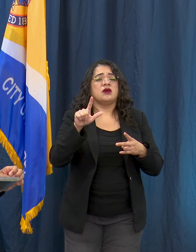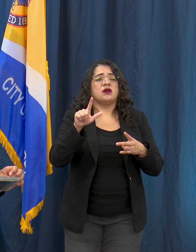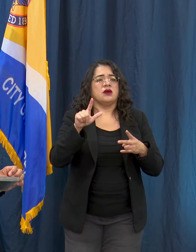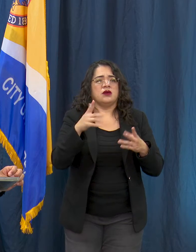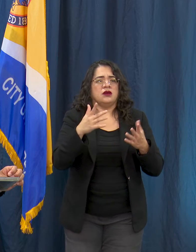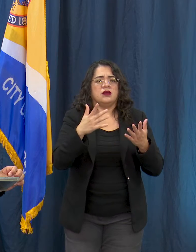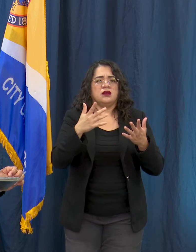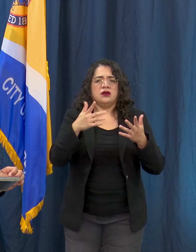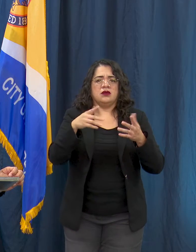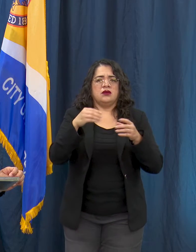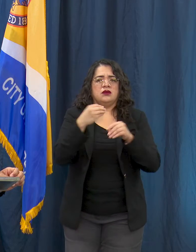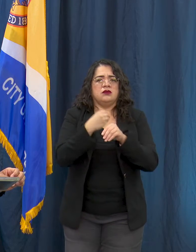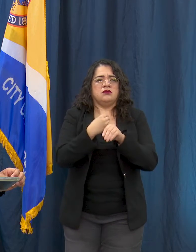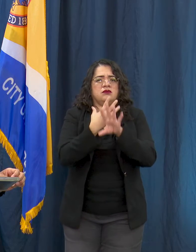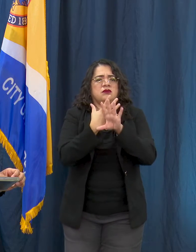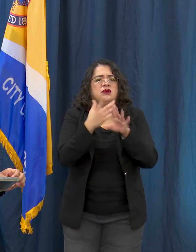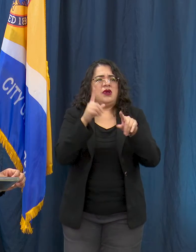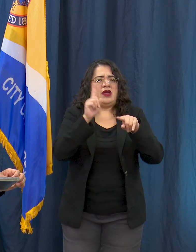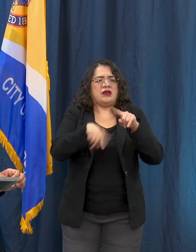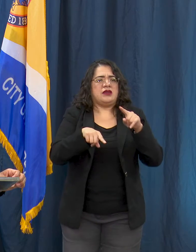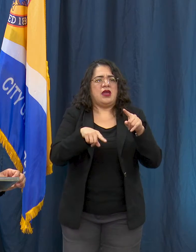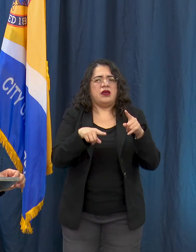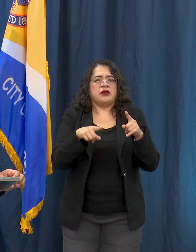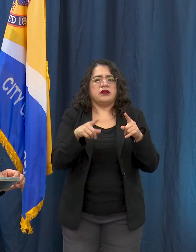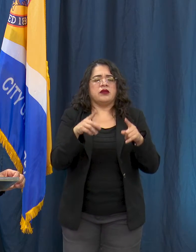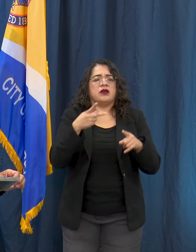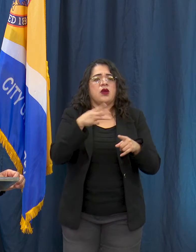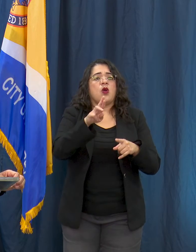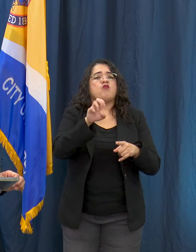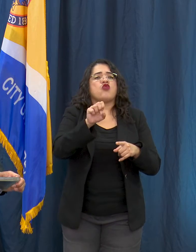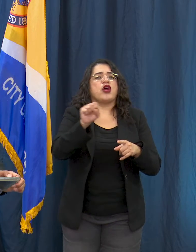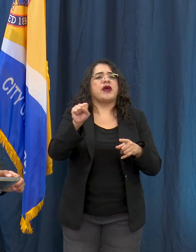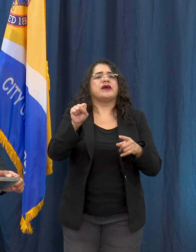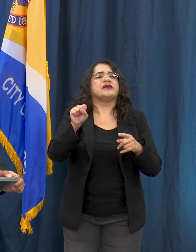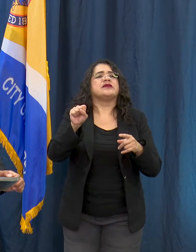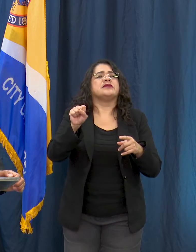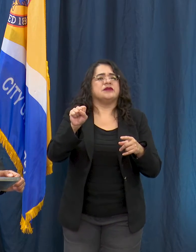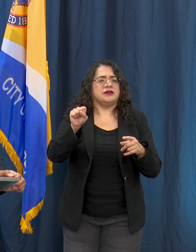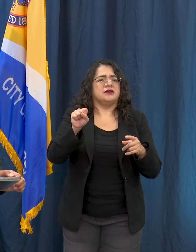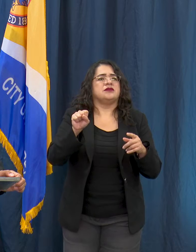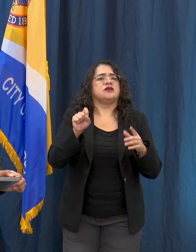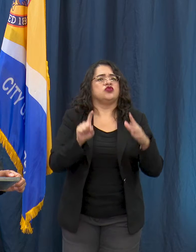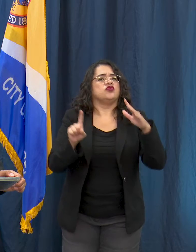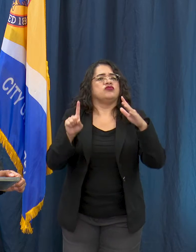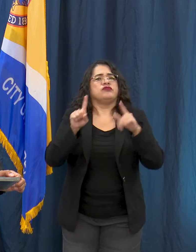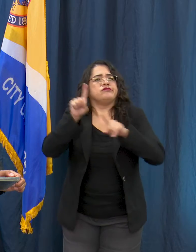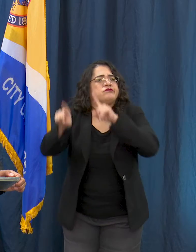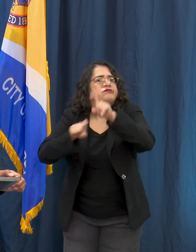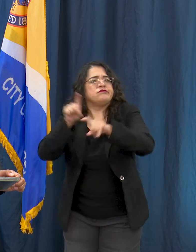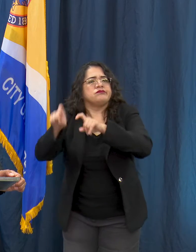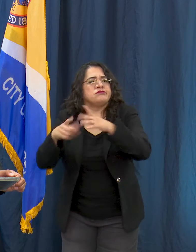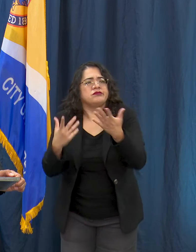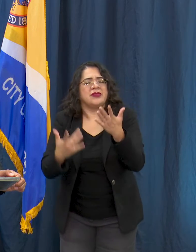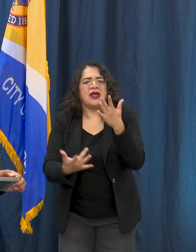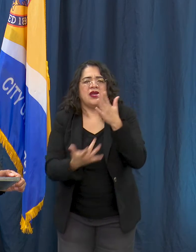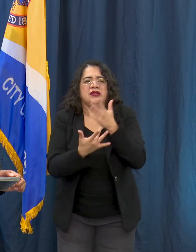question public officials. Asking questions is difficult sometimes with technology, follow-up questions are also